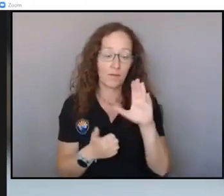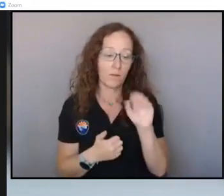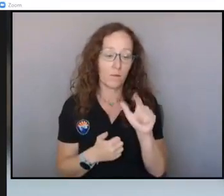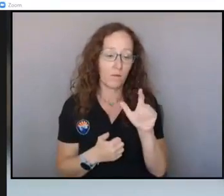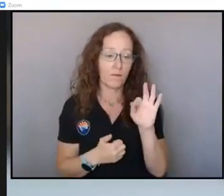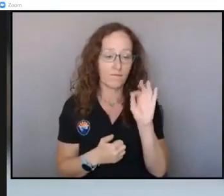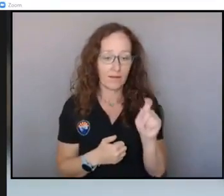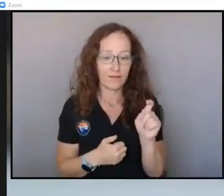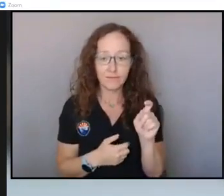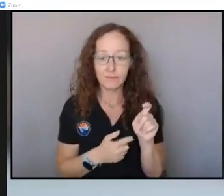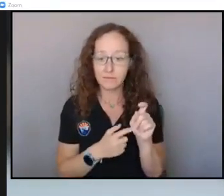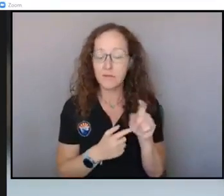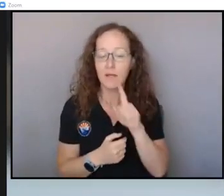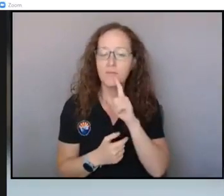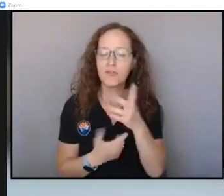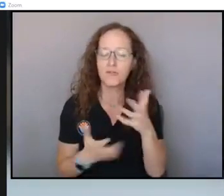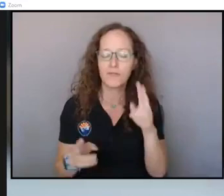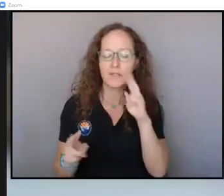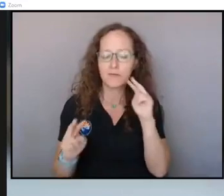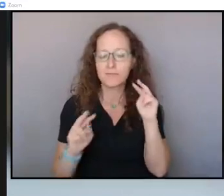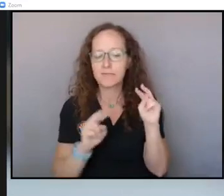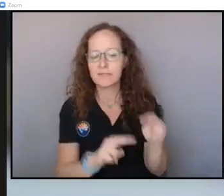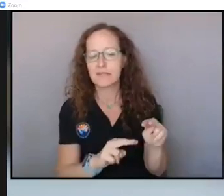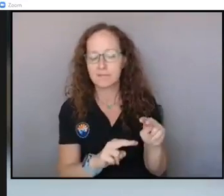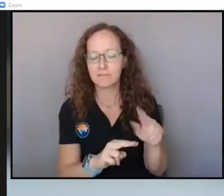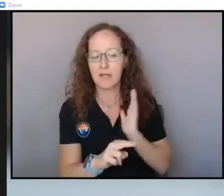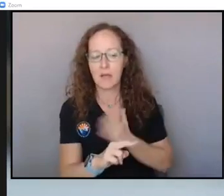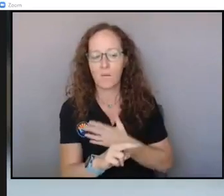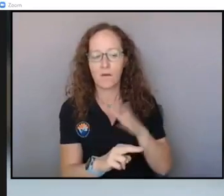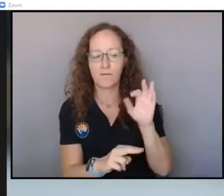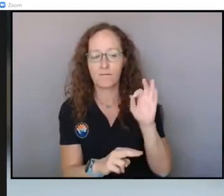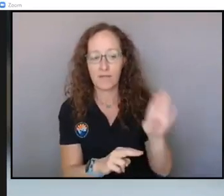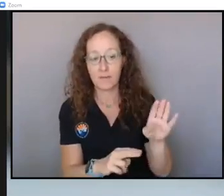WERE ABLE TO REPOPULATE THE COMMUNITIES OF BLACK LAKE,